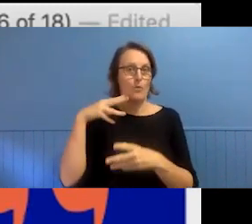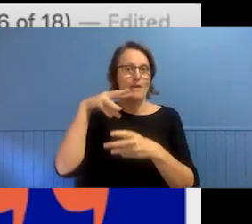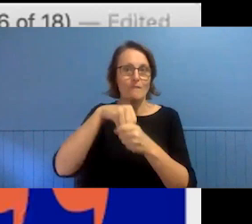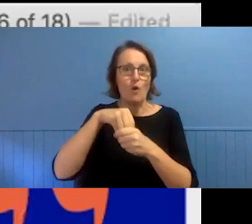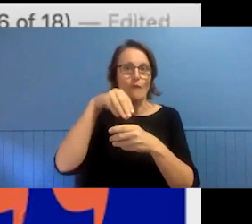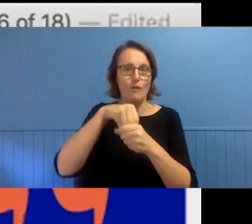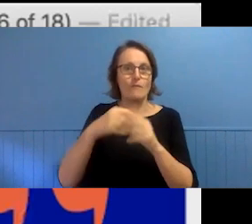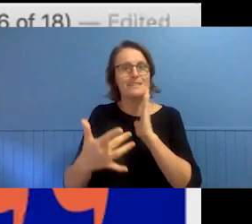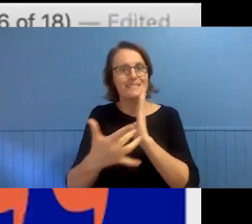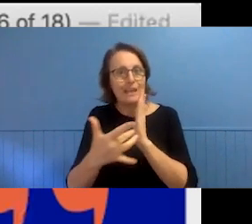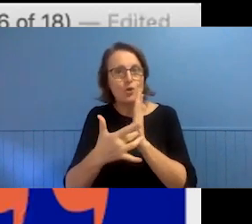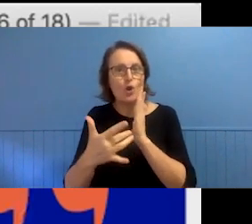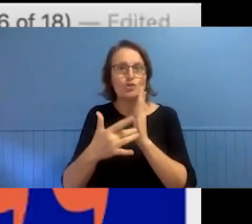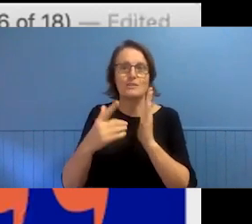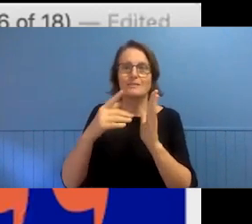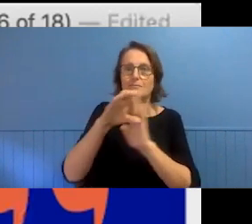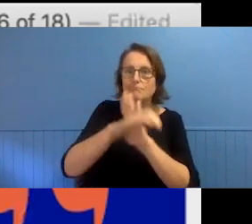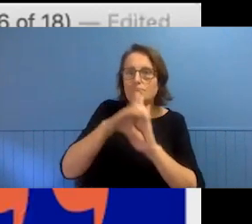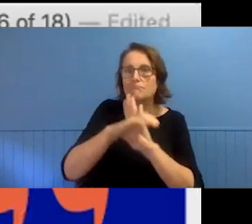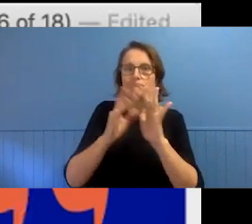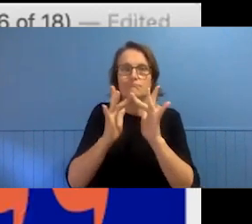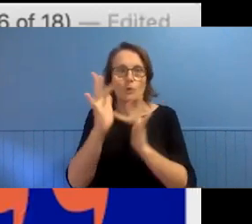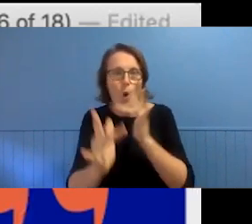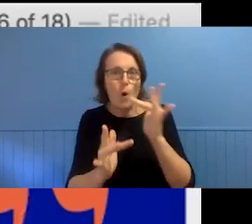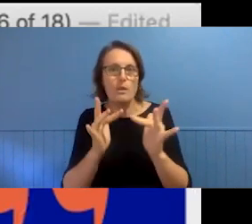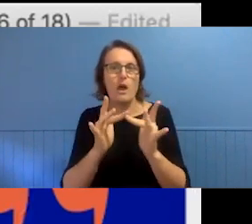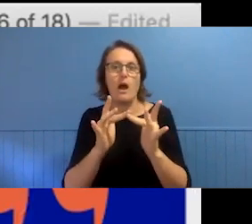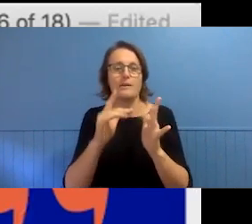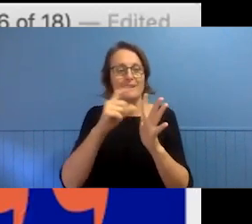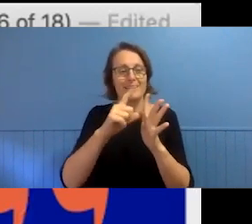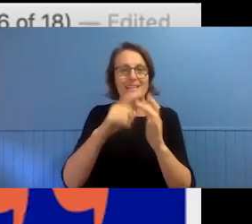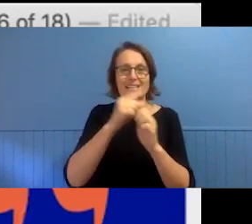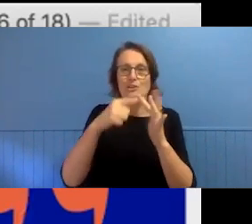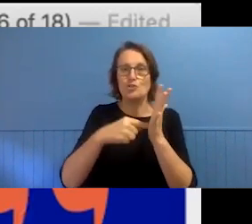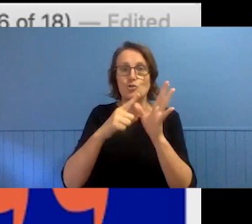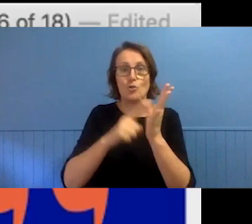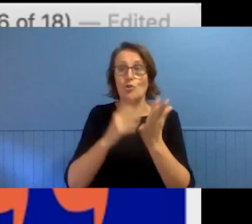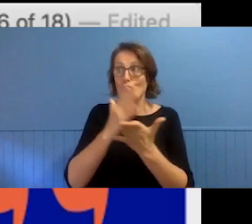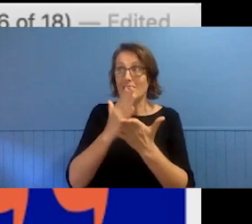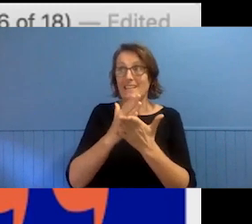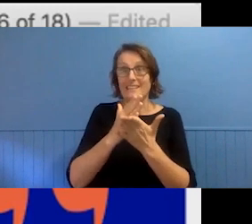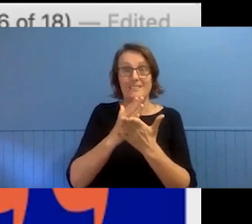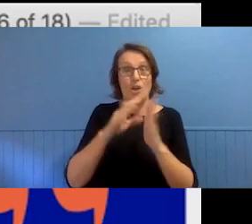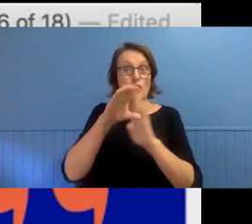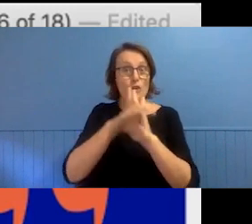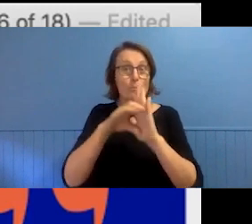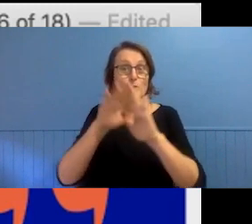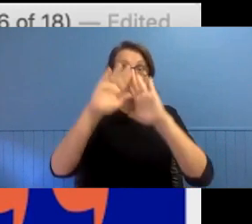flag for the digital world. The digital world has been waiting for this moment when all of you start to think about how you can use this